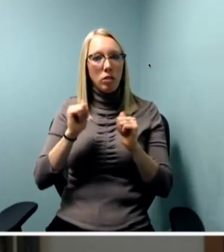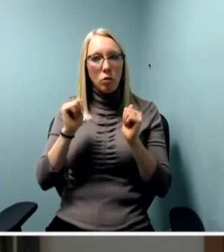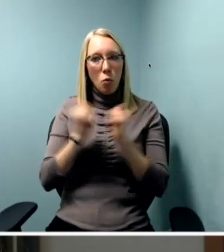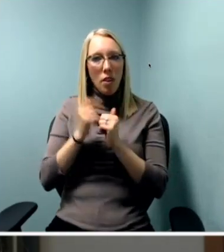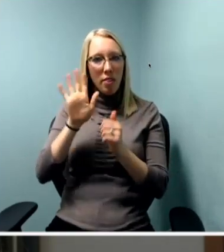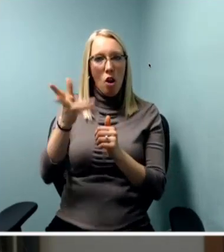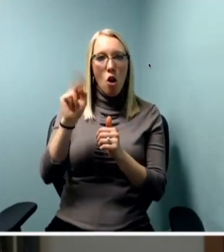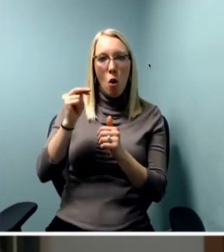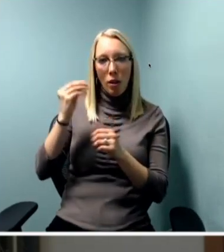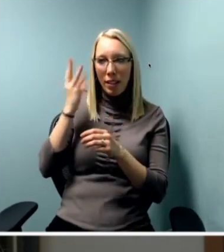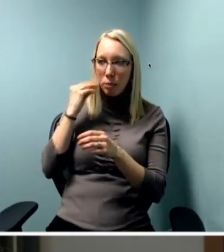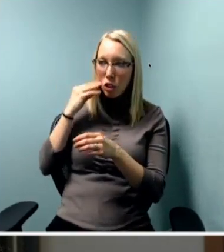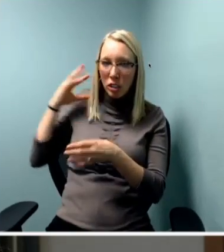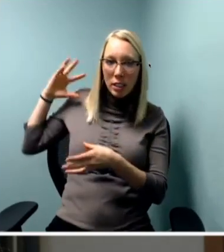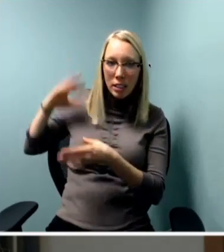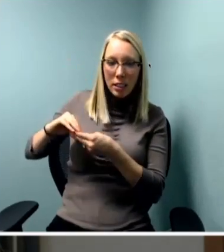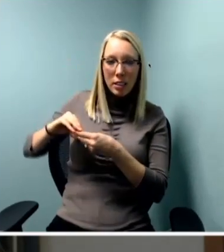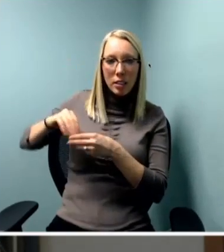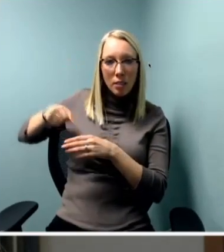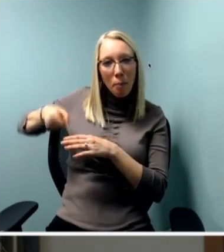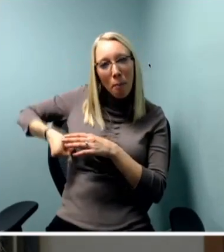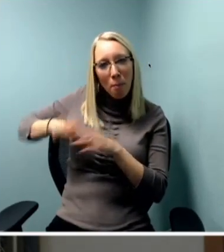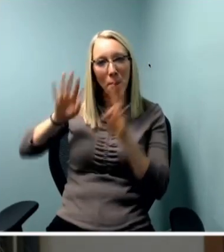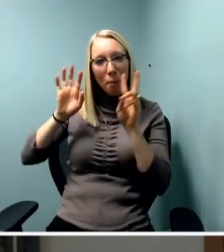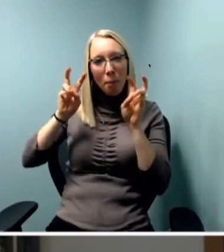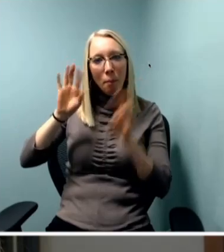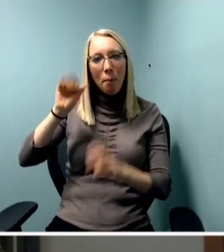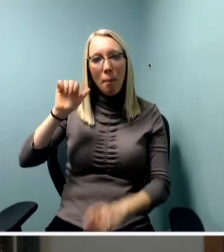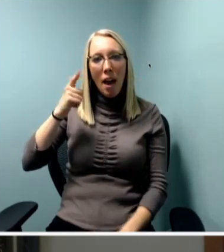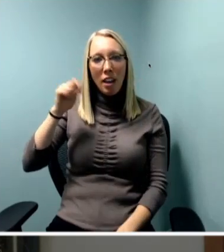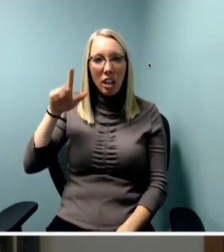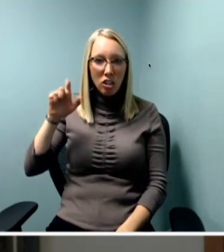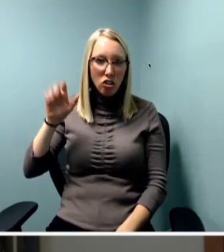and with all of the way that we've been acculturated